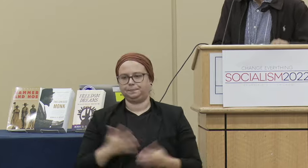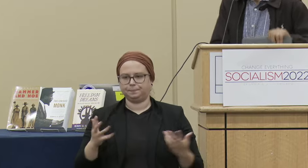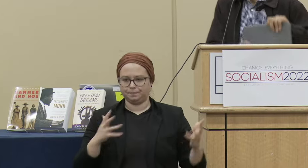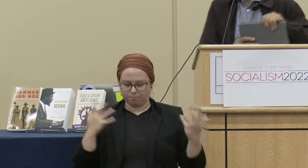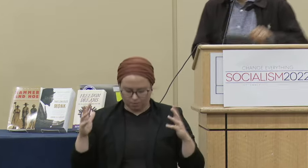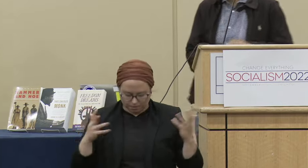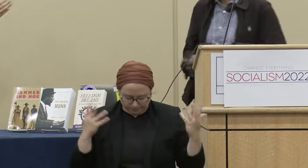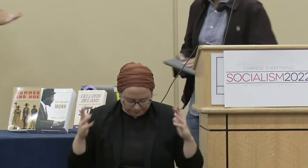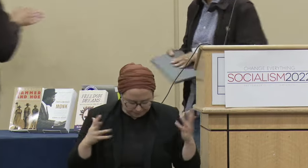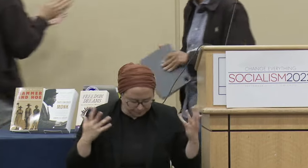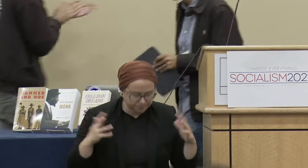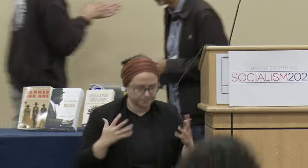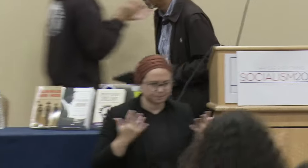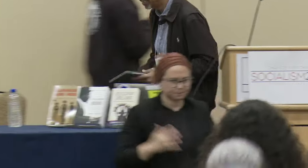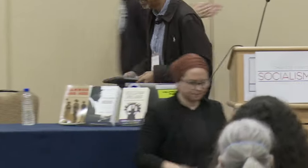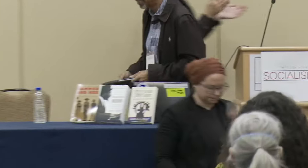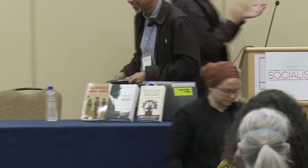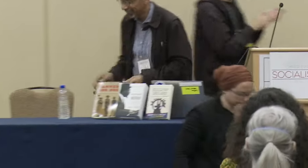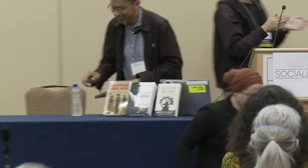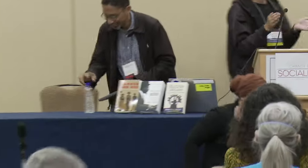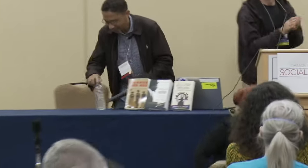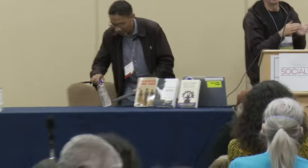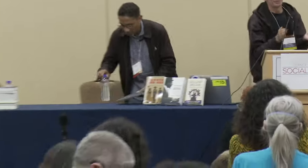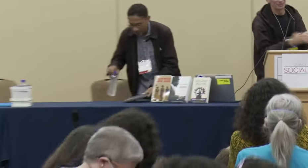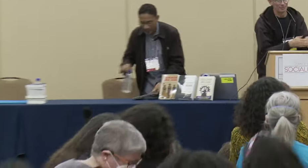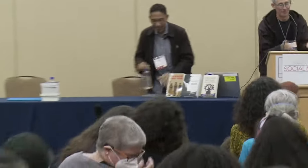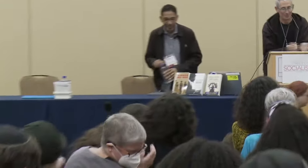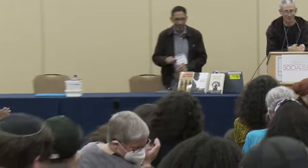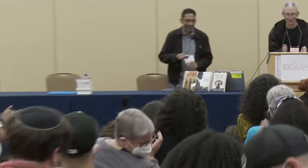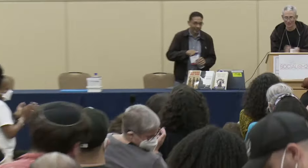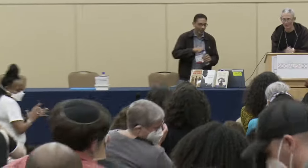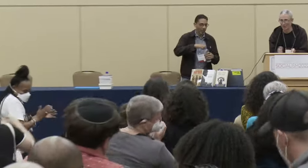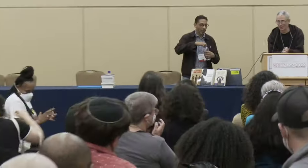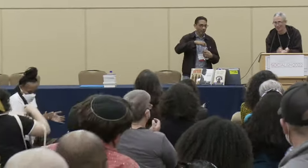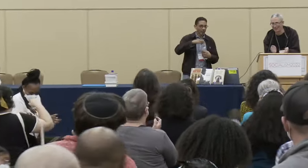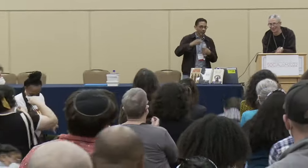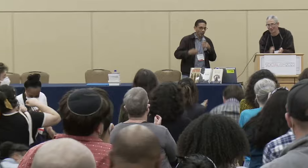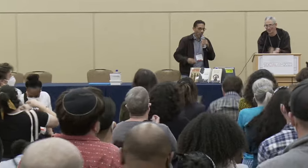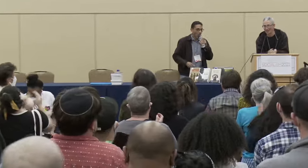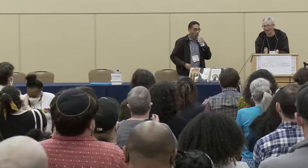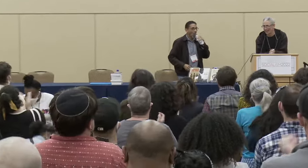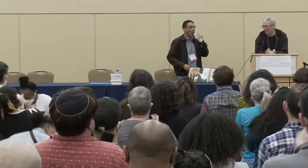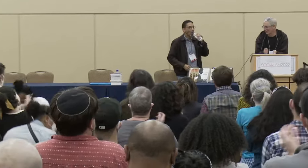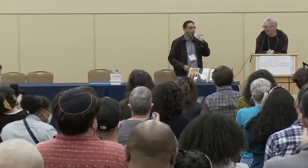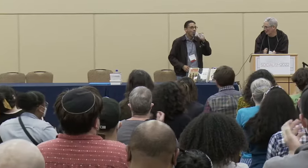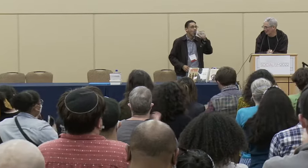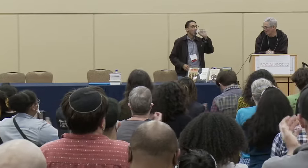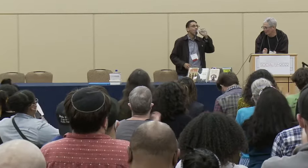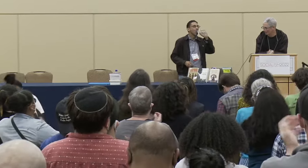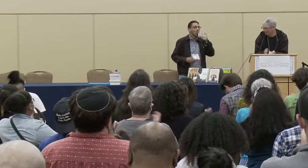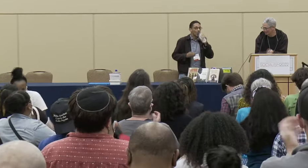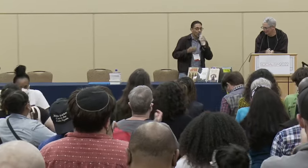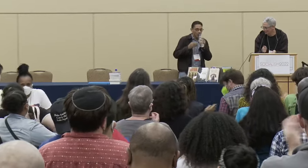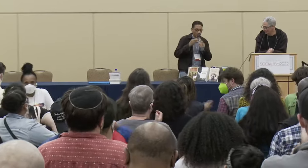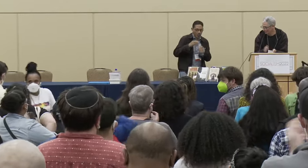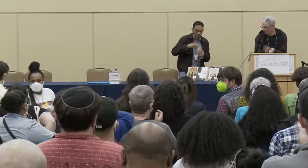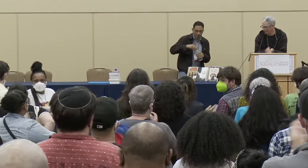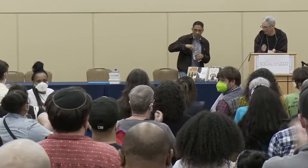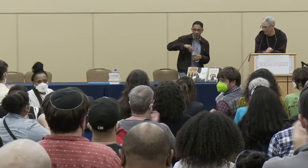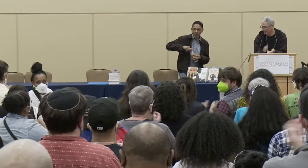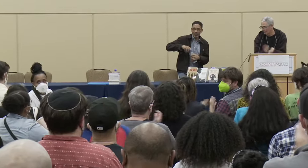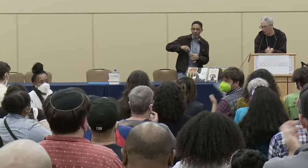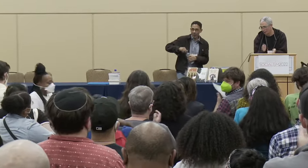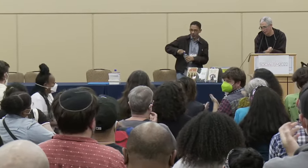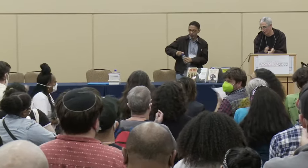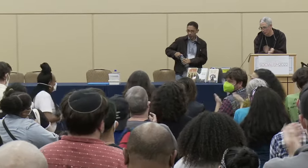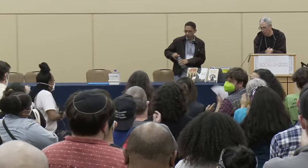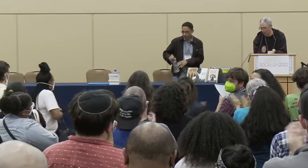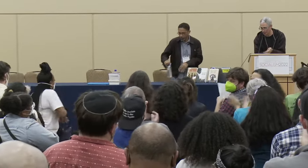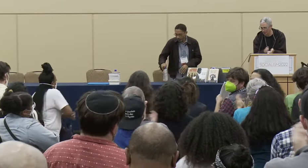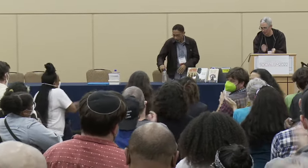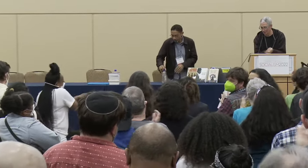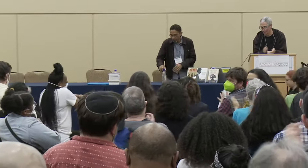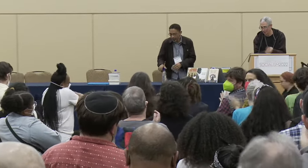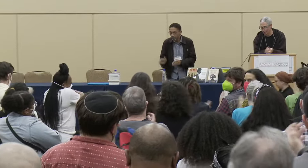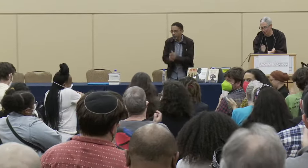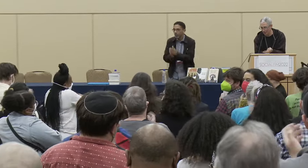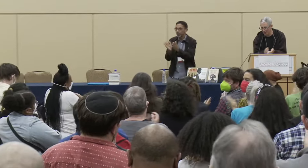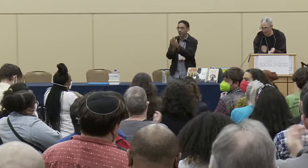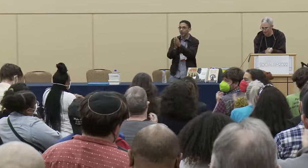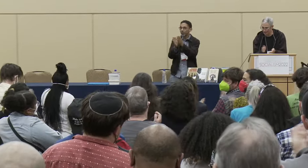that's it. Thank you. .